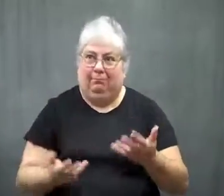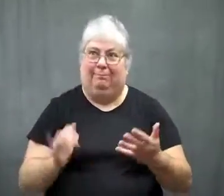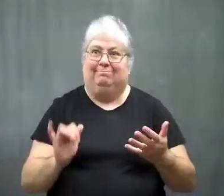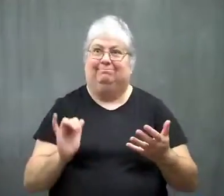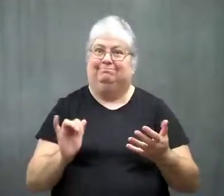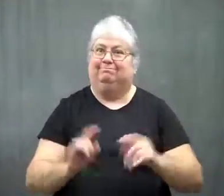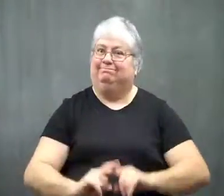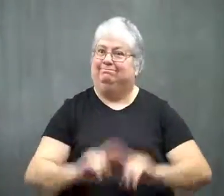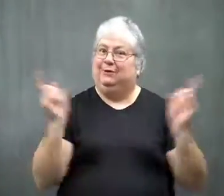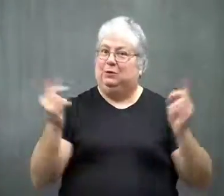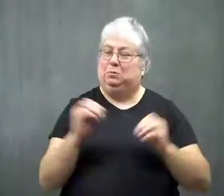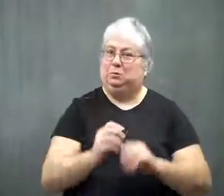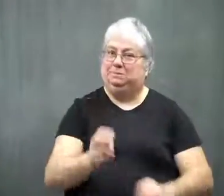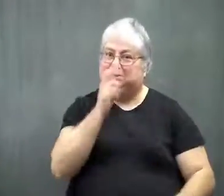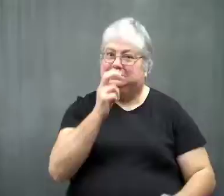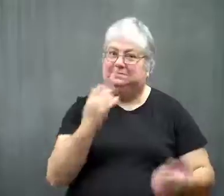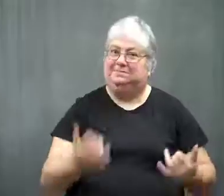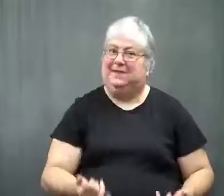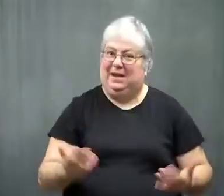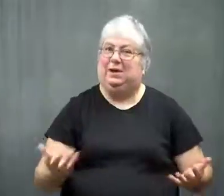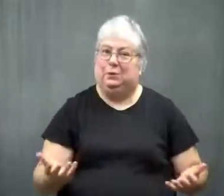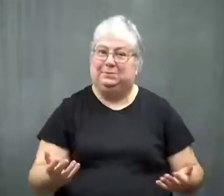So it has become stricter now.